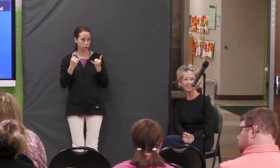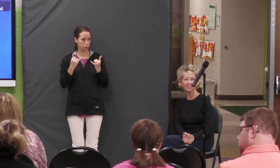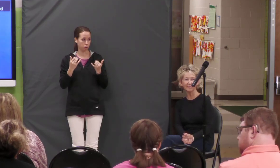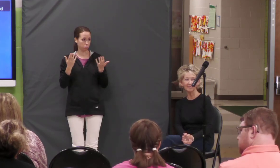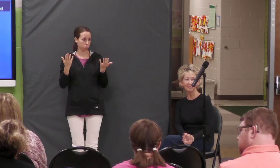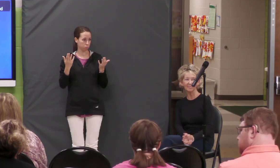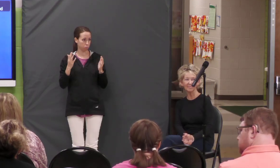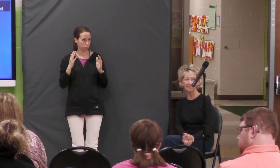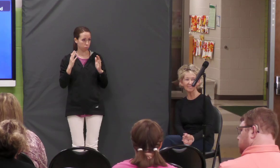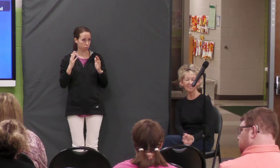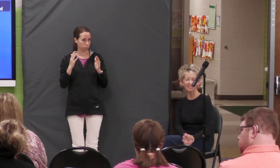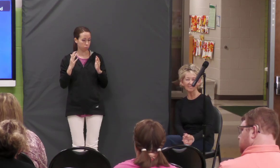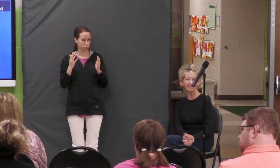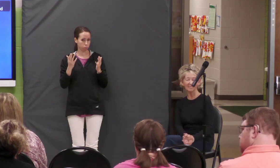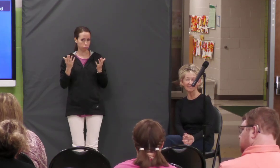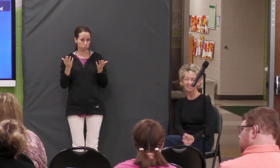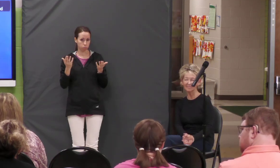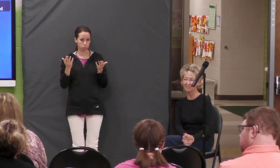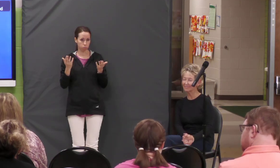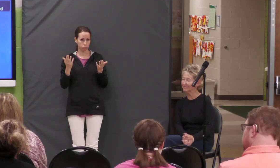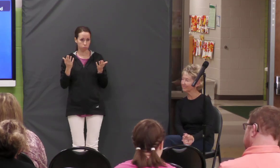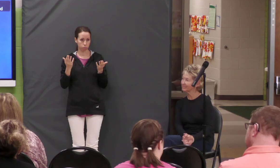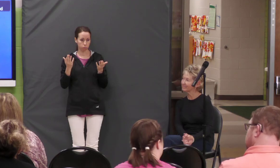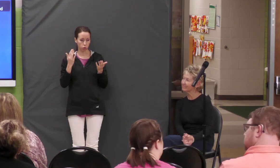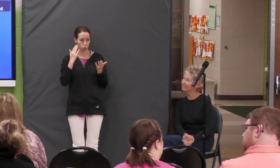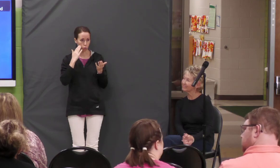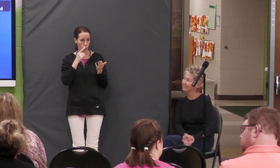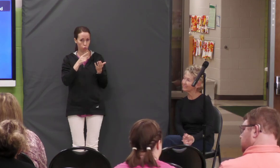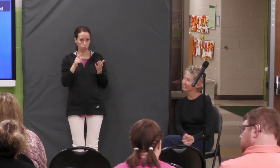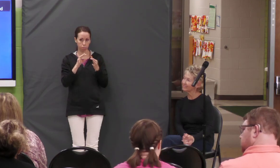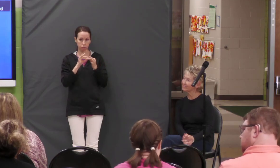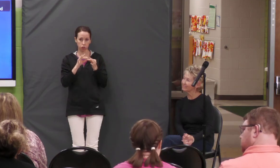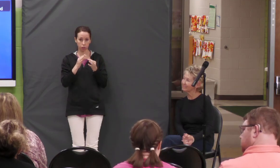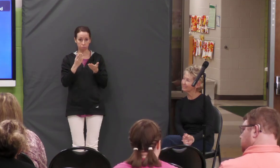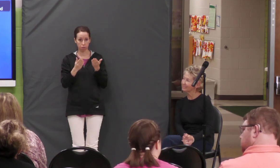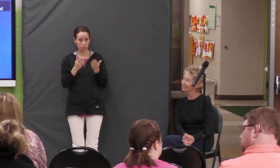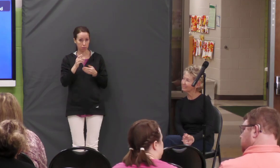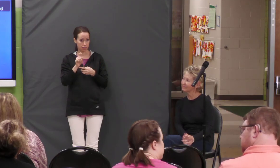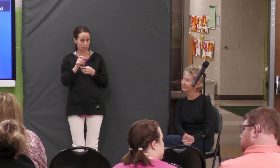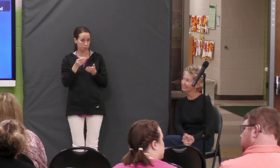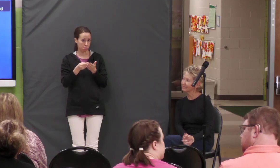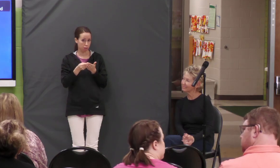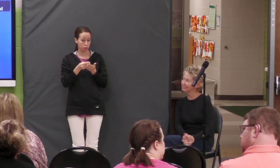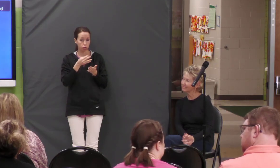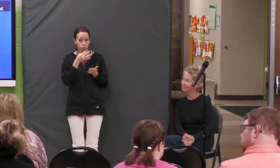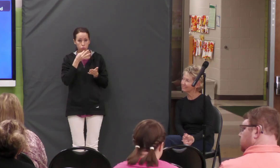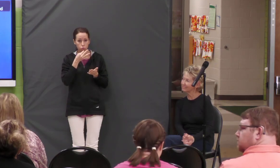talk someone that you know mention may need some some money soon so if those needs are upcoming